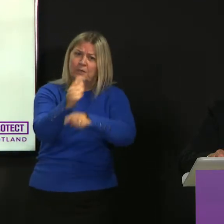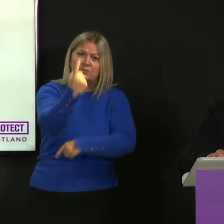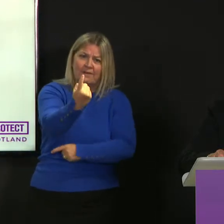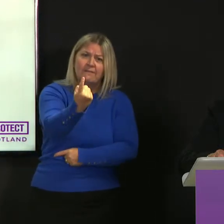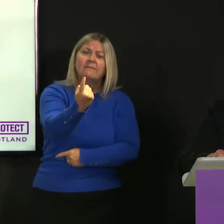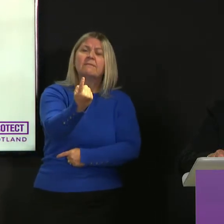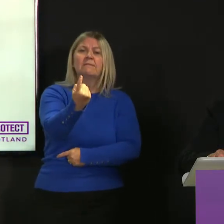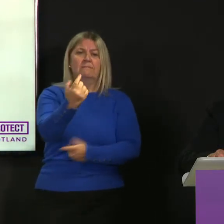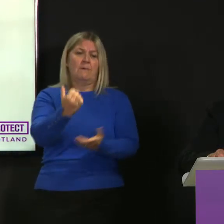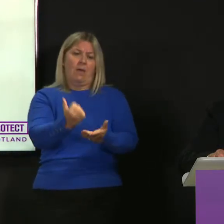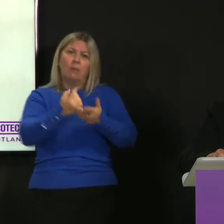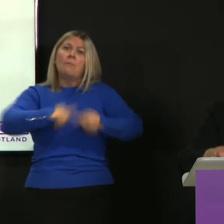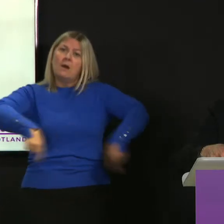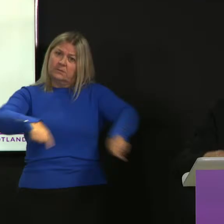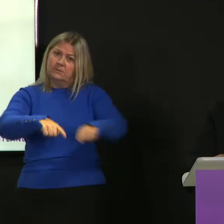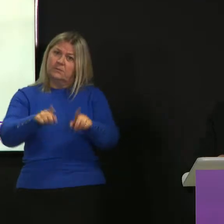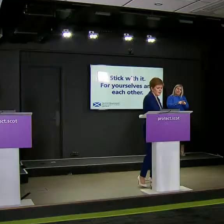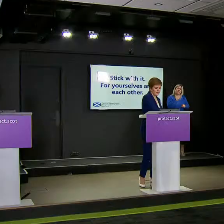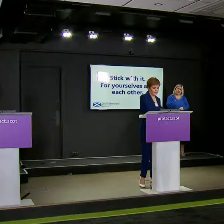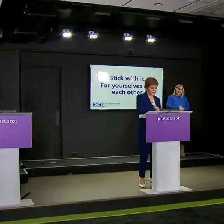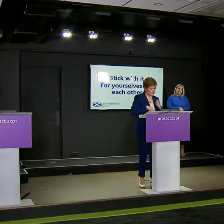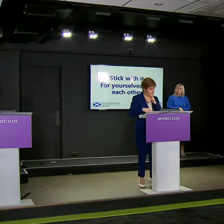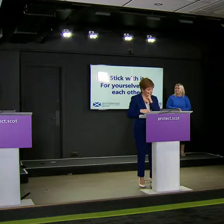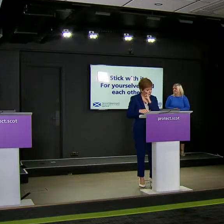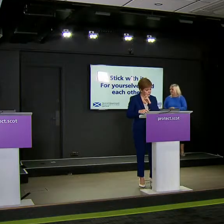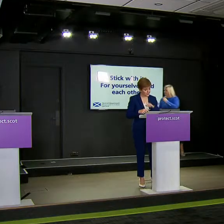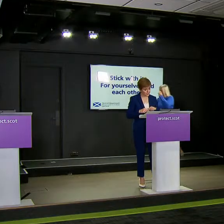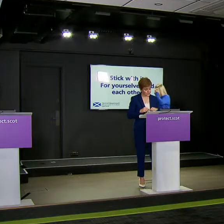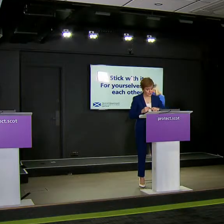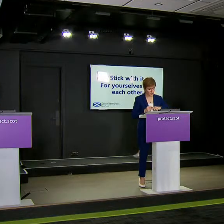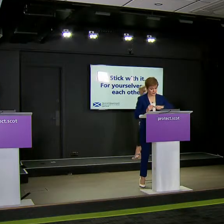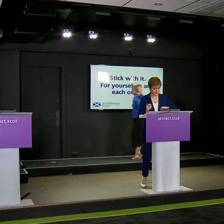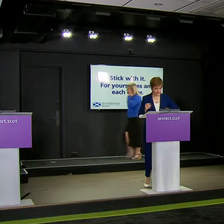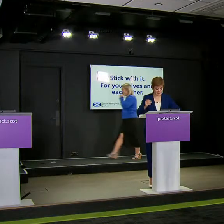it helps all of us. Thank you. Thanks Jane, I'll move now straight to questions.